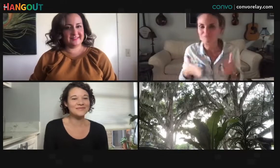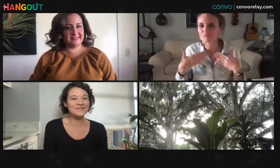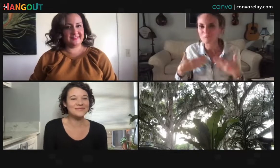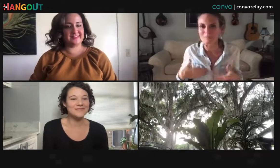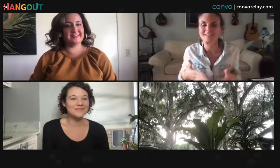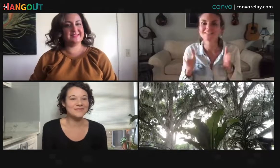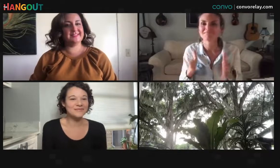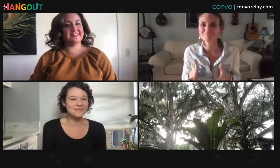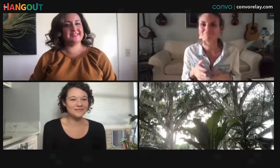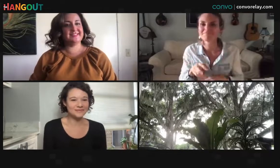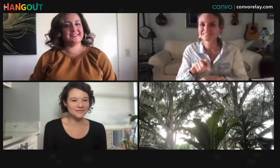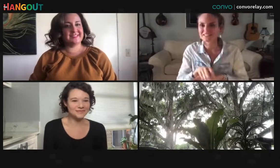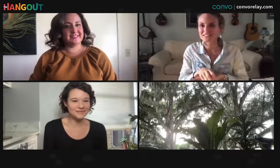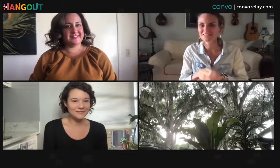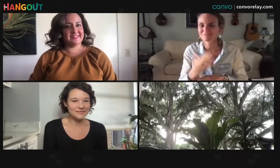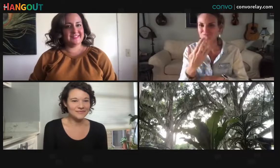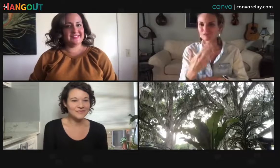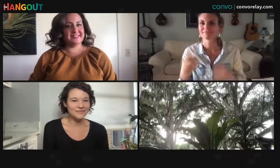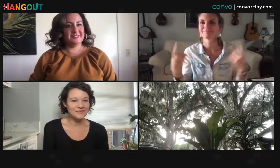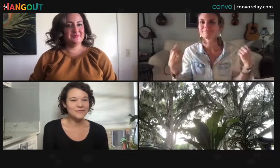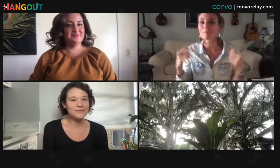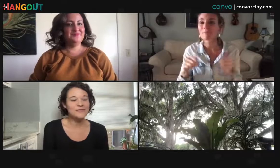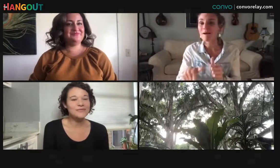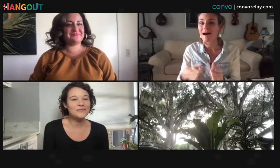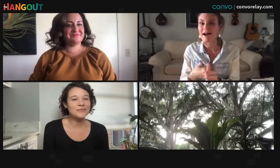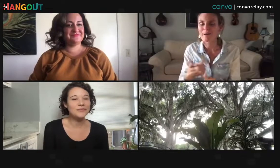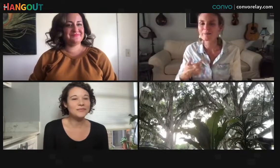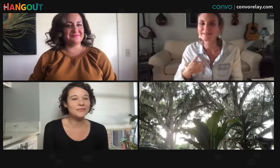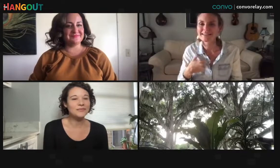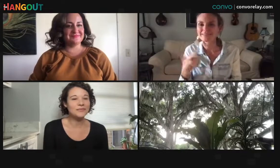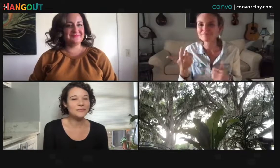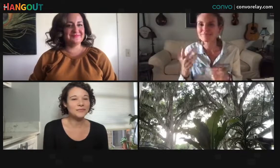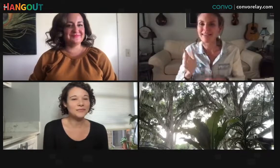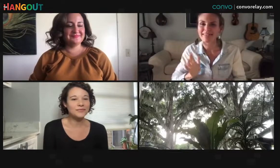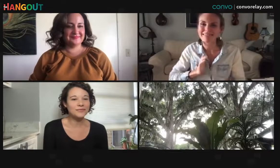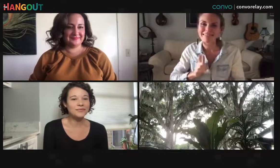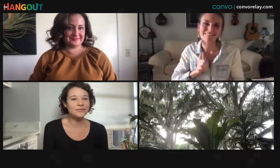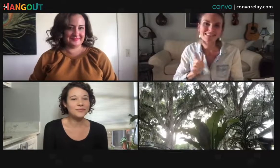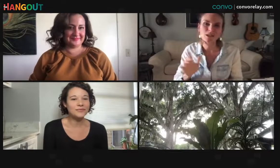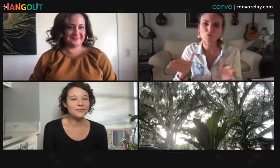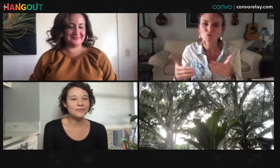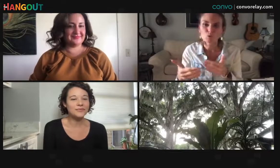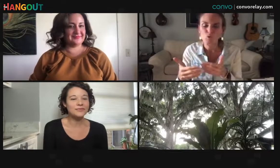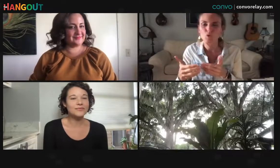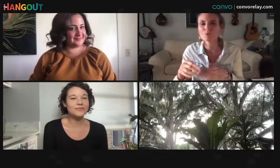hi my name is summer and i am sitting here and behind me in